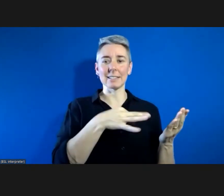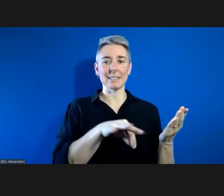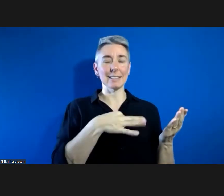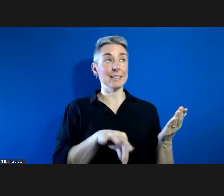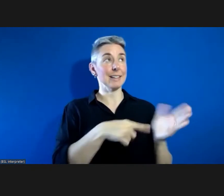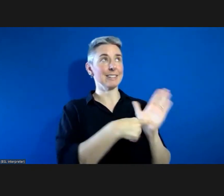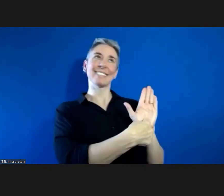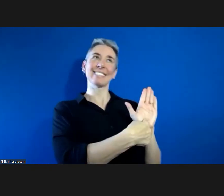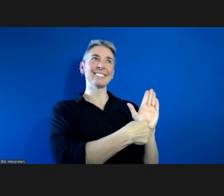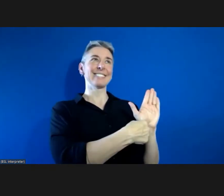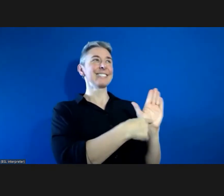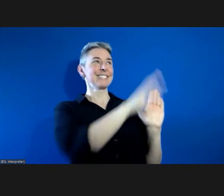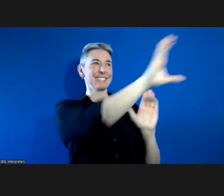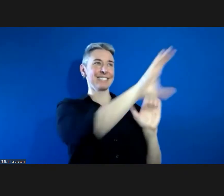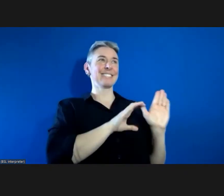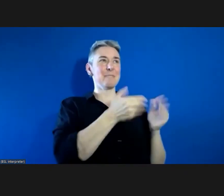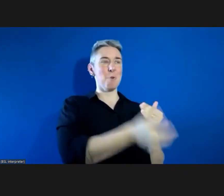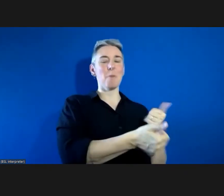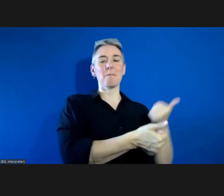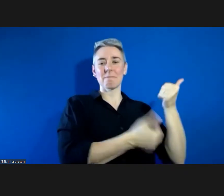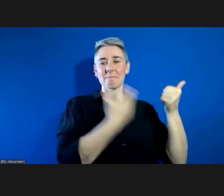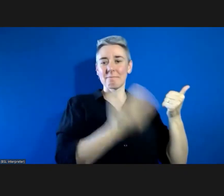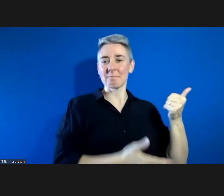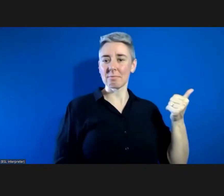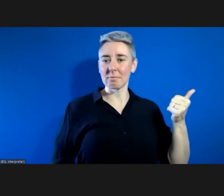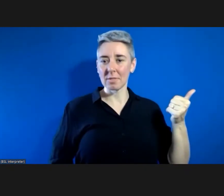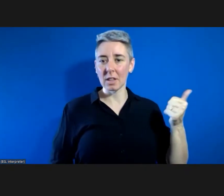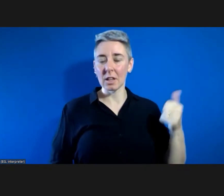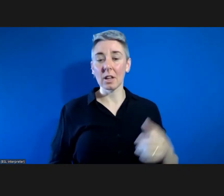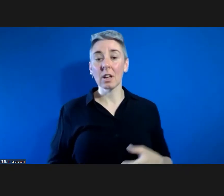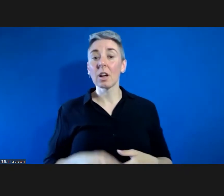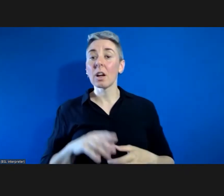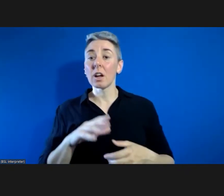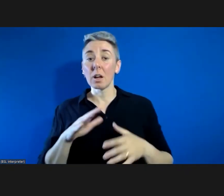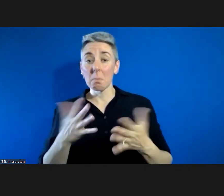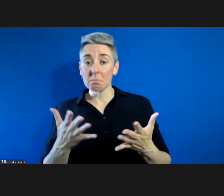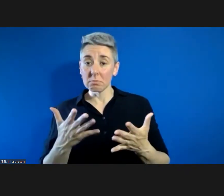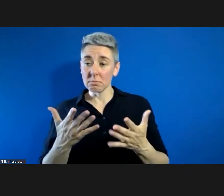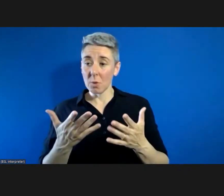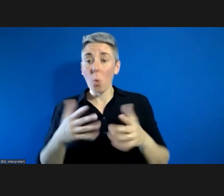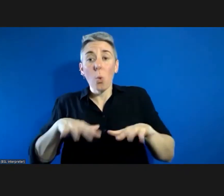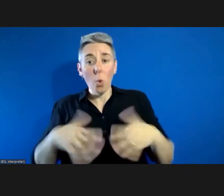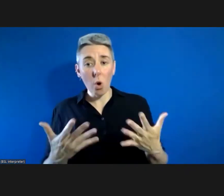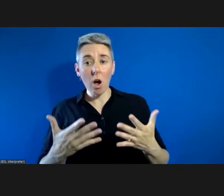existing first-in-family market. At worst its become a platform for passive aggressive